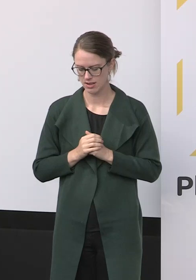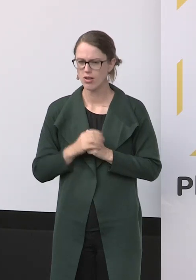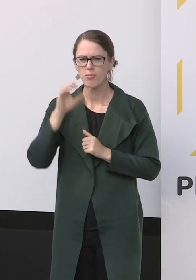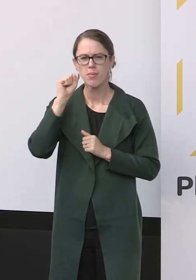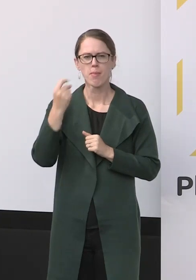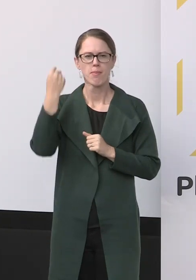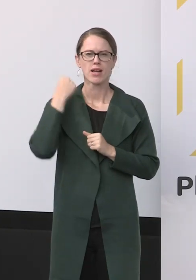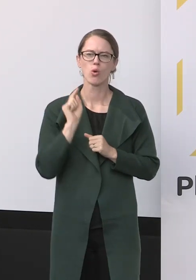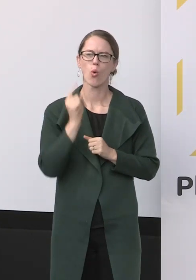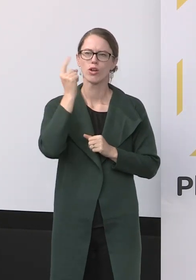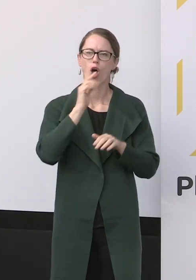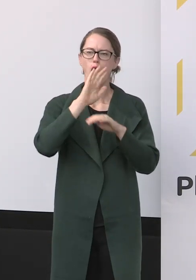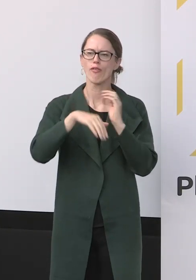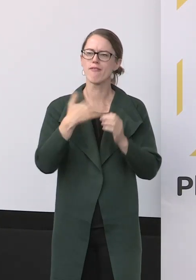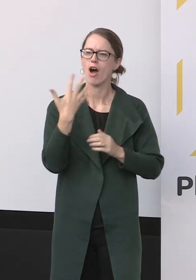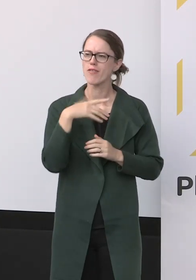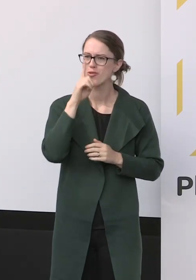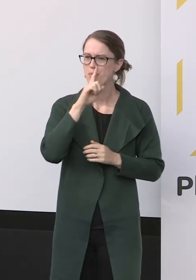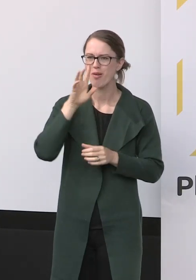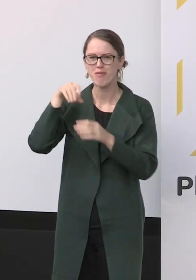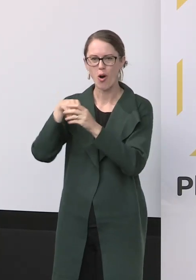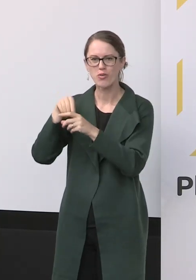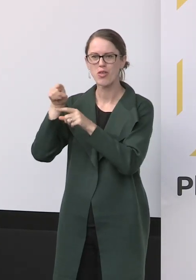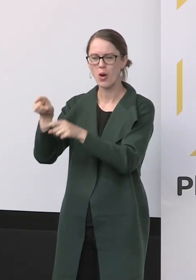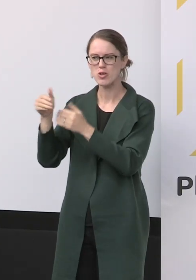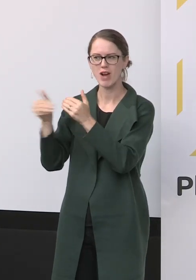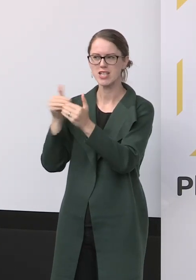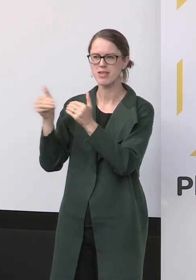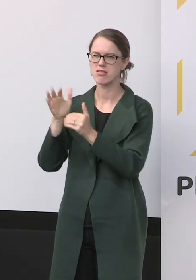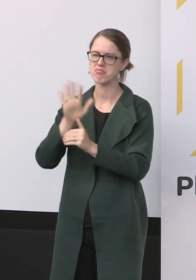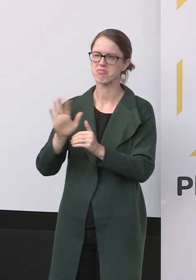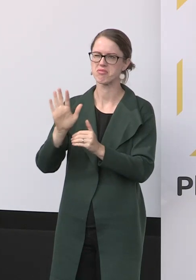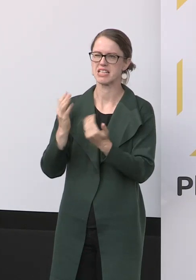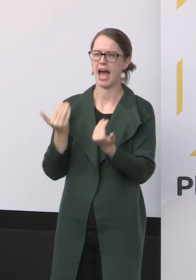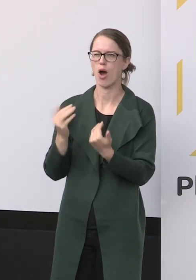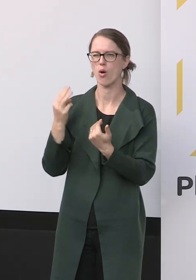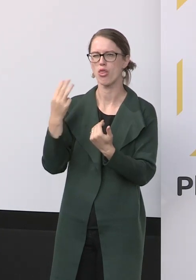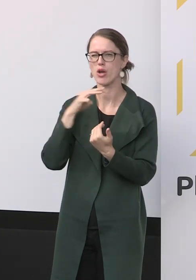around it. And just a reminder that, at its height in Auckland, there were over 500